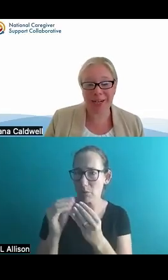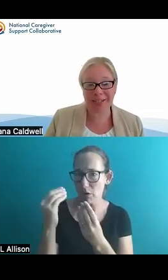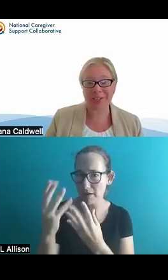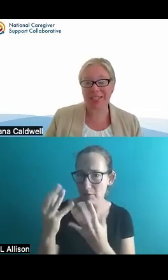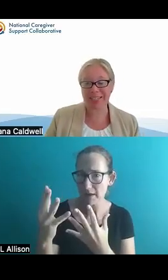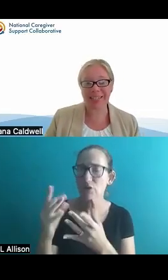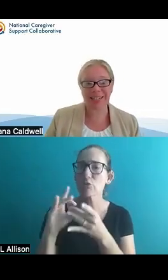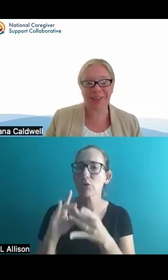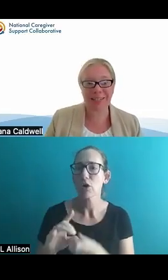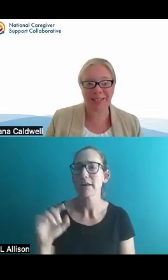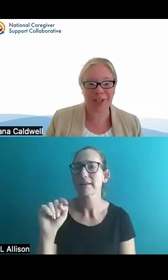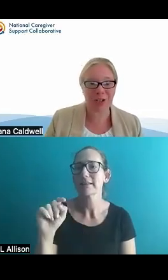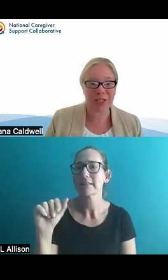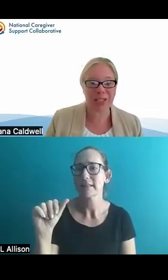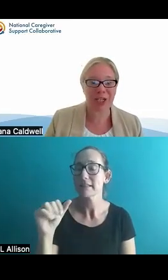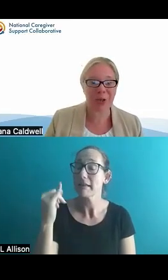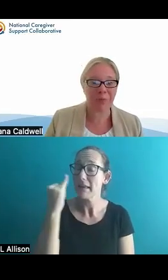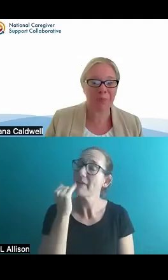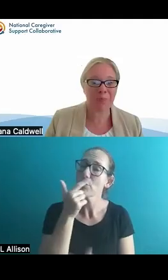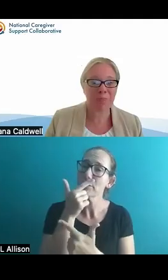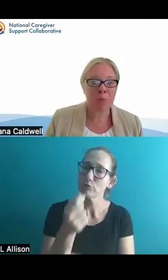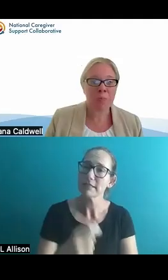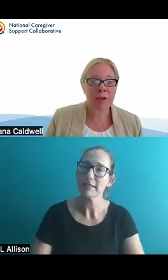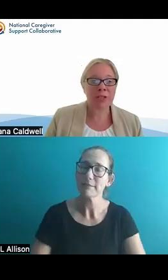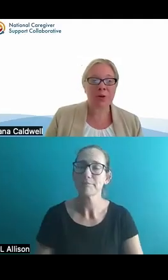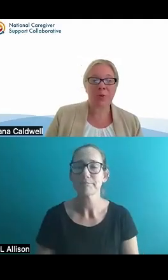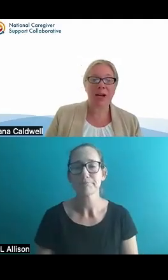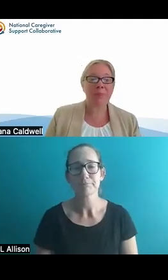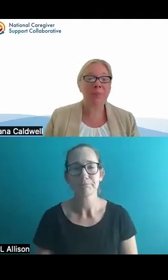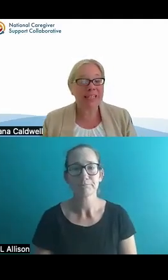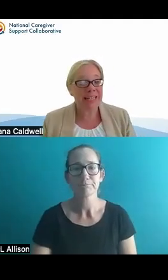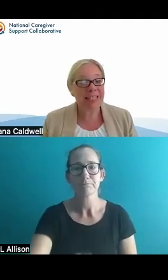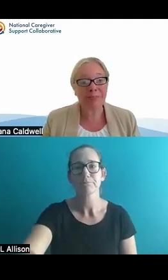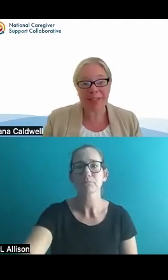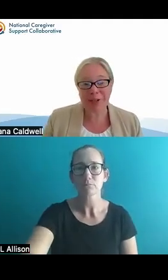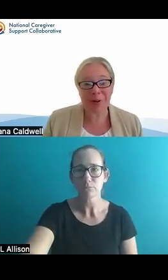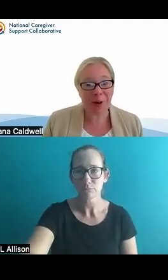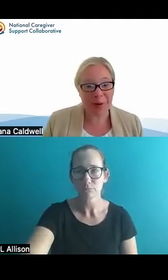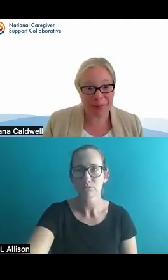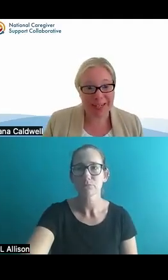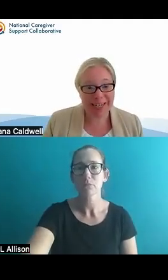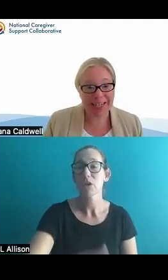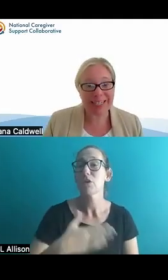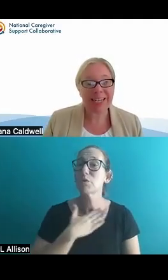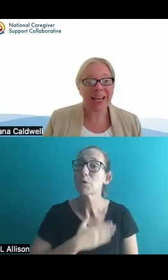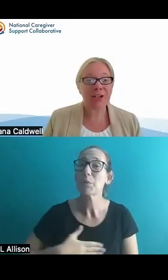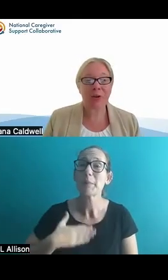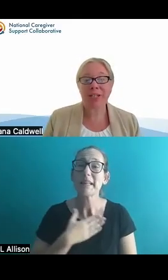technical assistance if this is of interest to you. So, please go to our website. You can